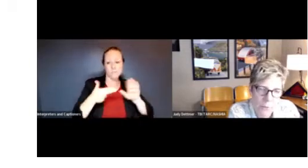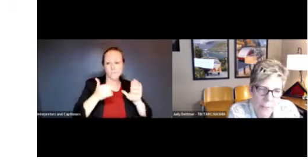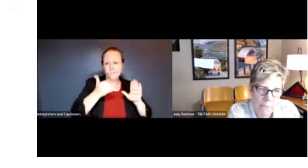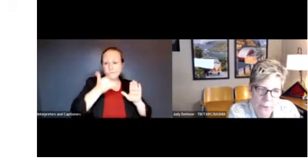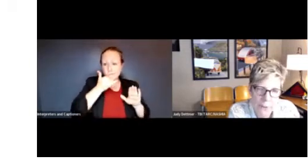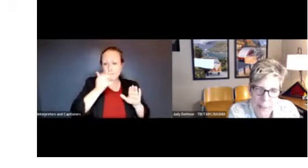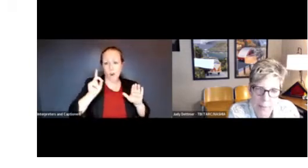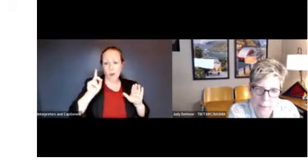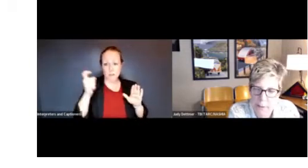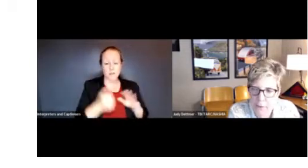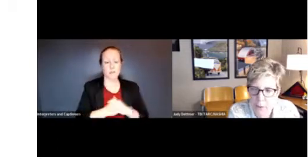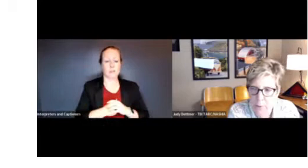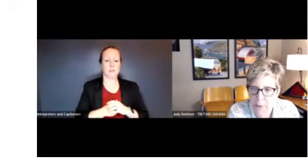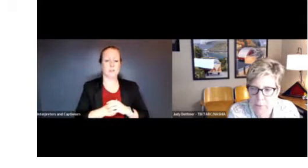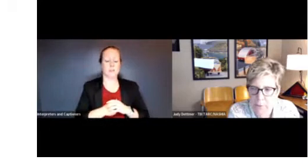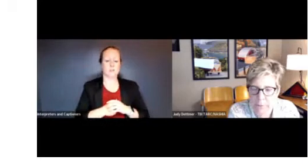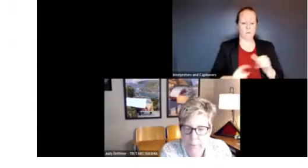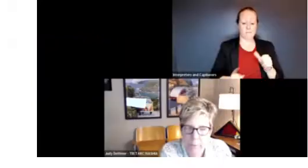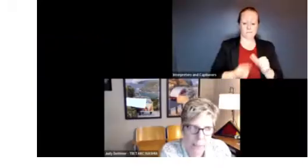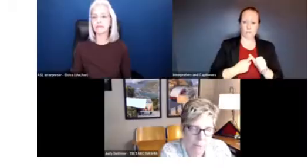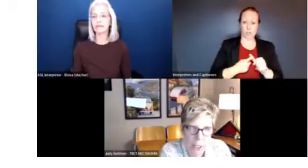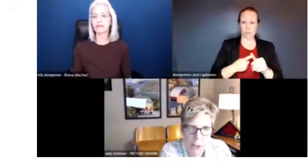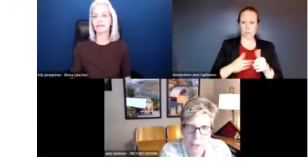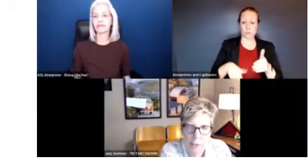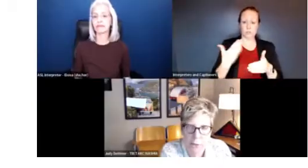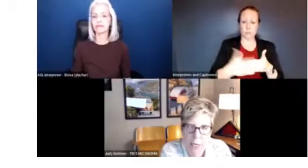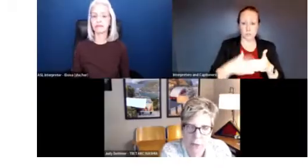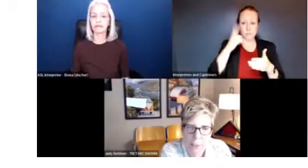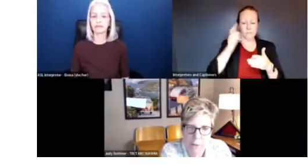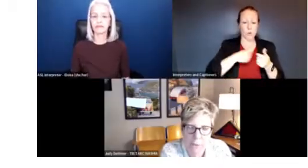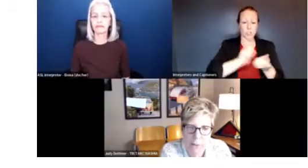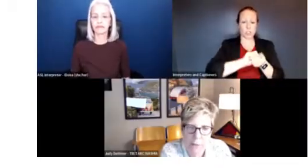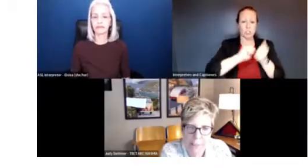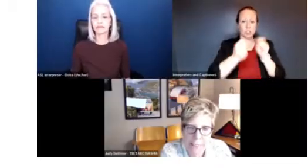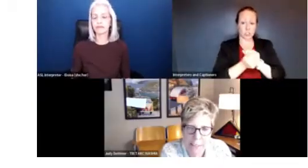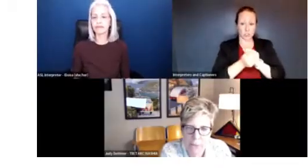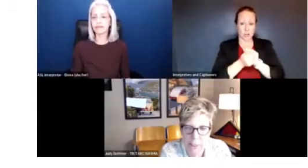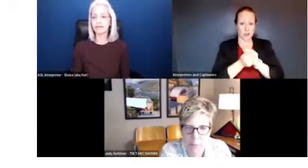one of the first steps in terms of kind of changing the trajectory of success for this